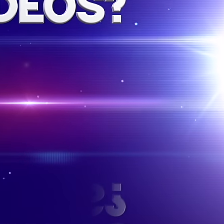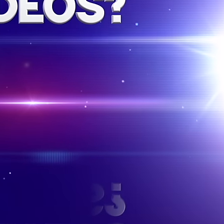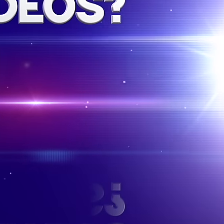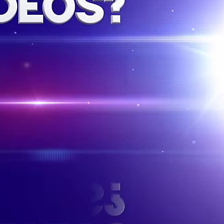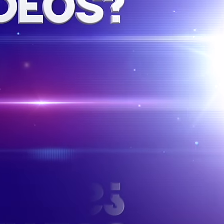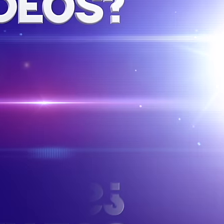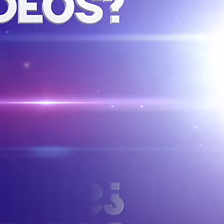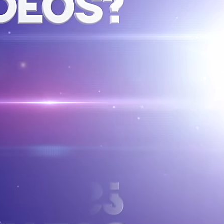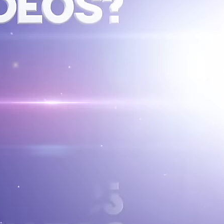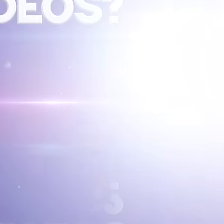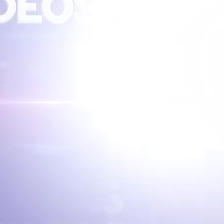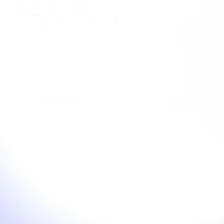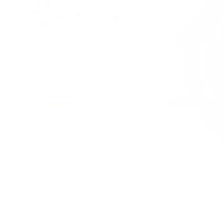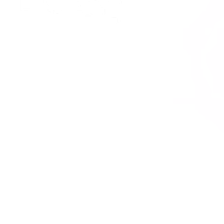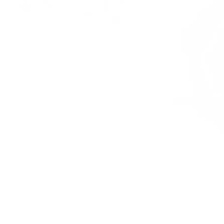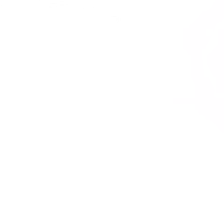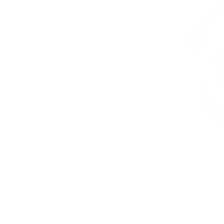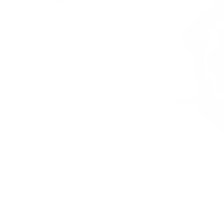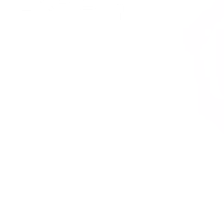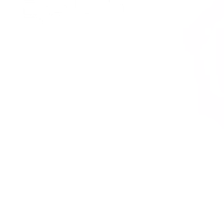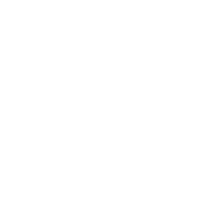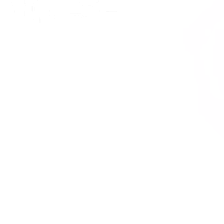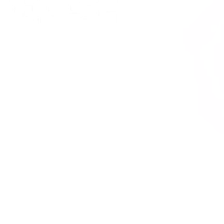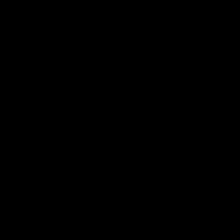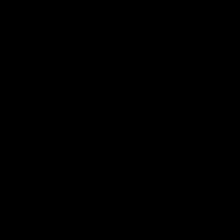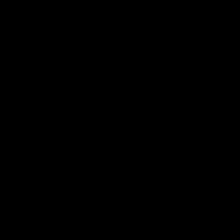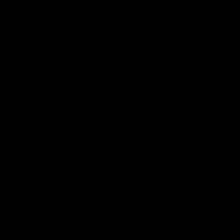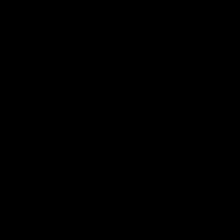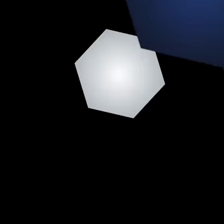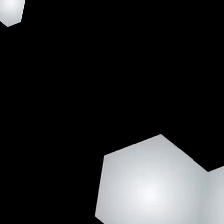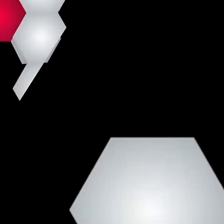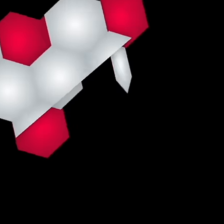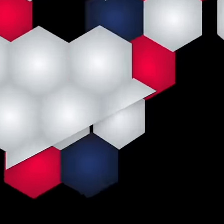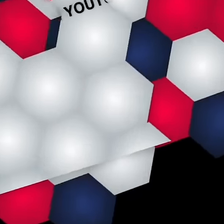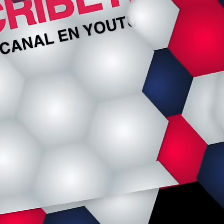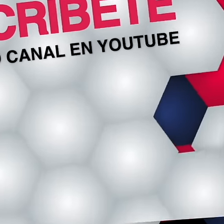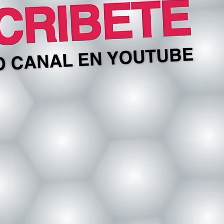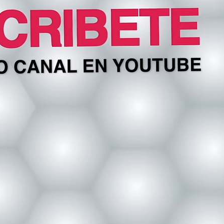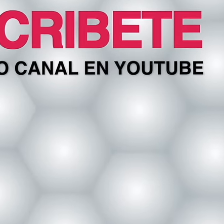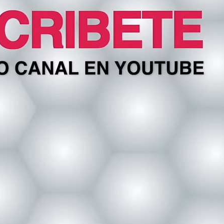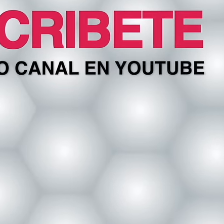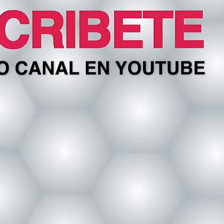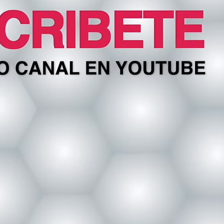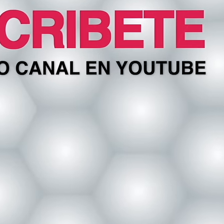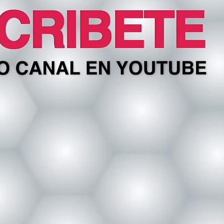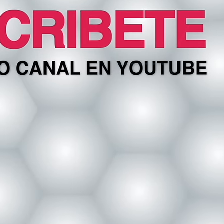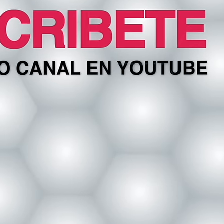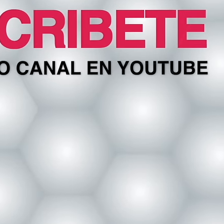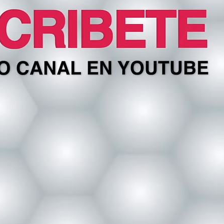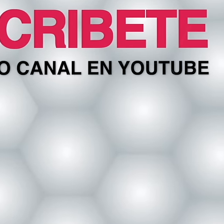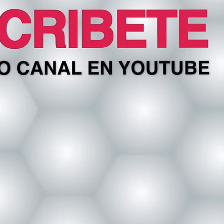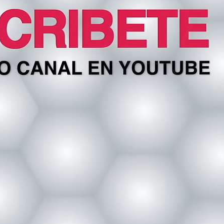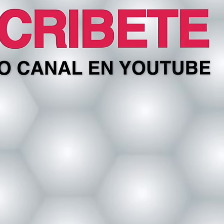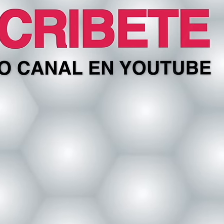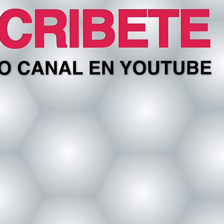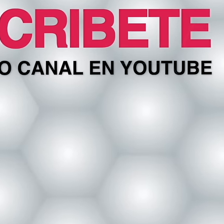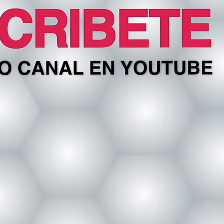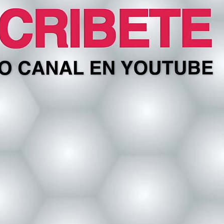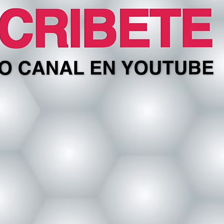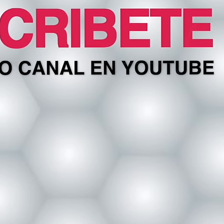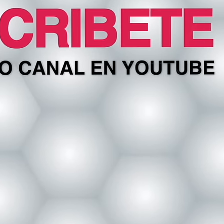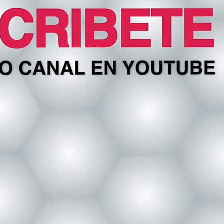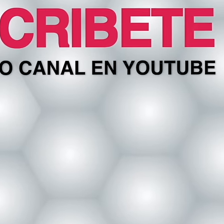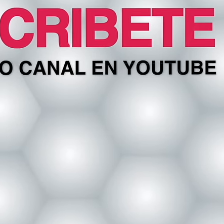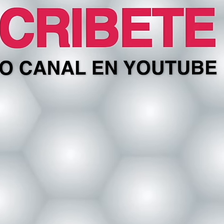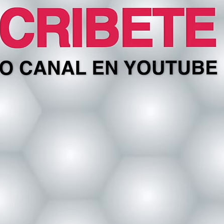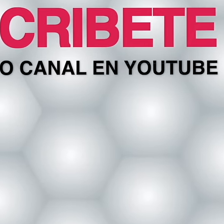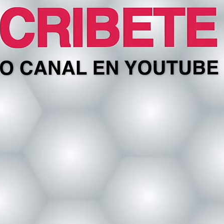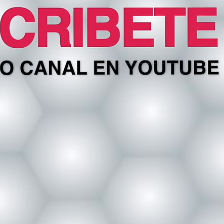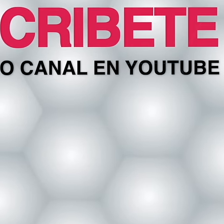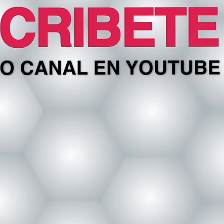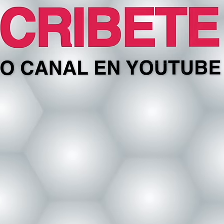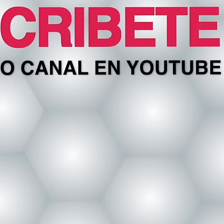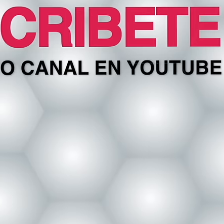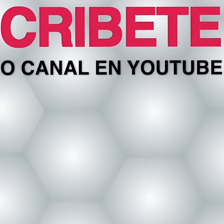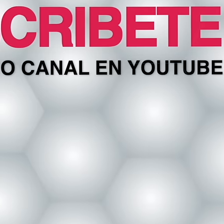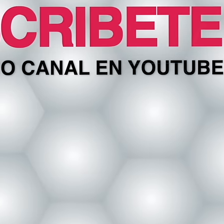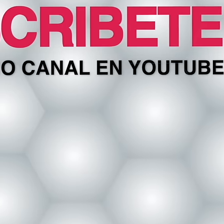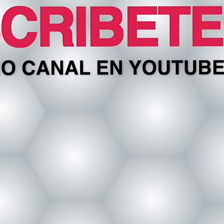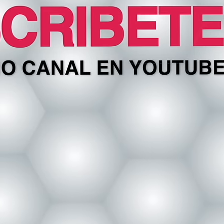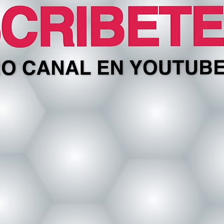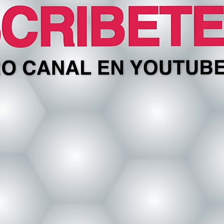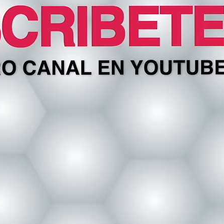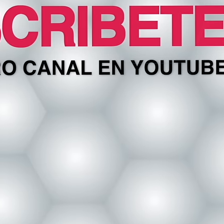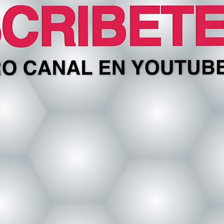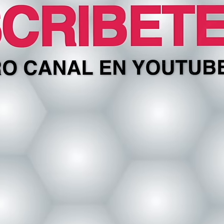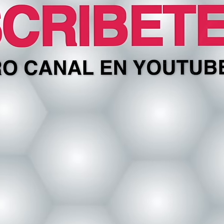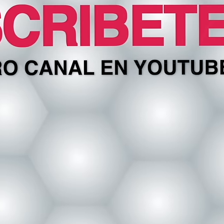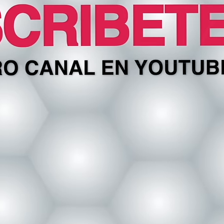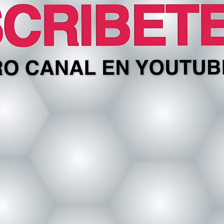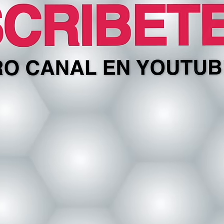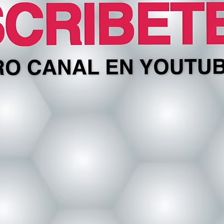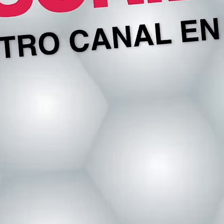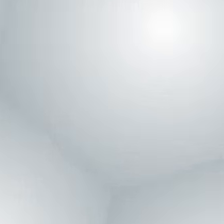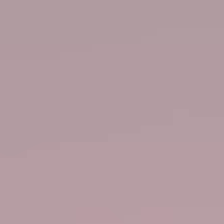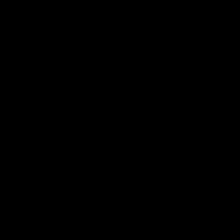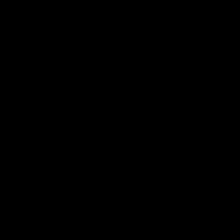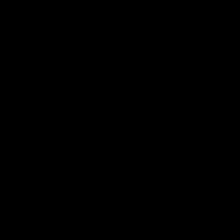i